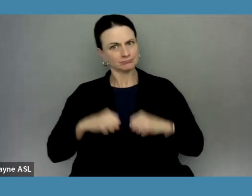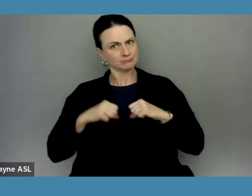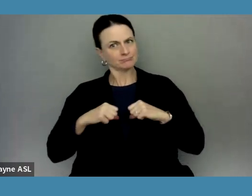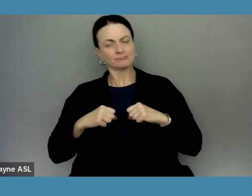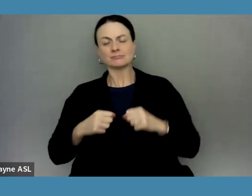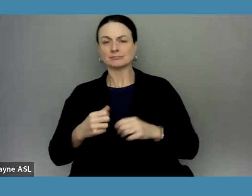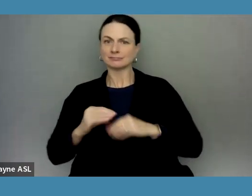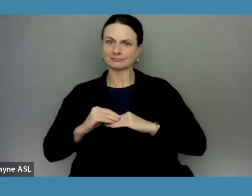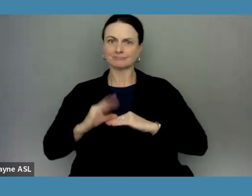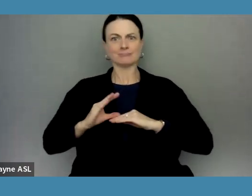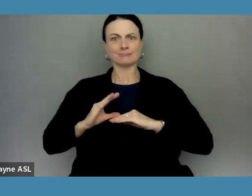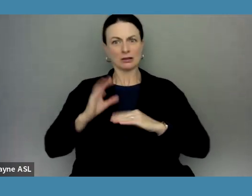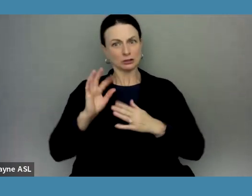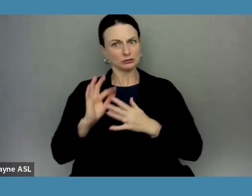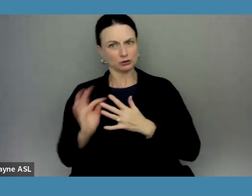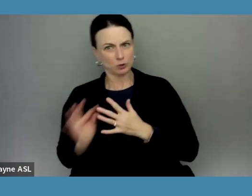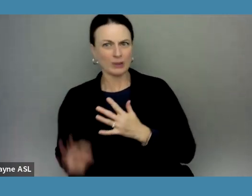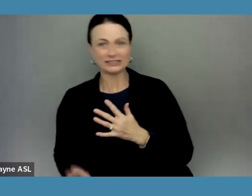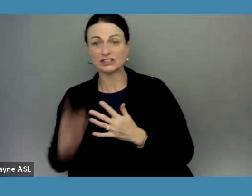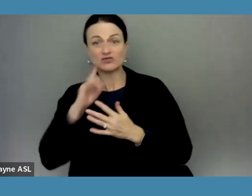and choices for all people with disabilities.